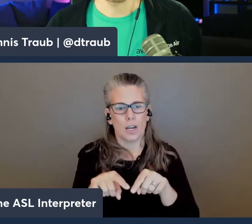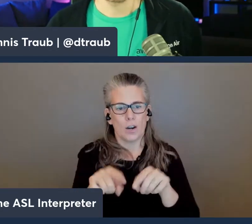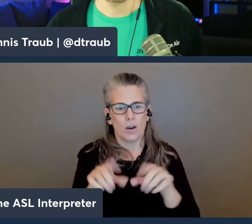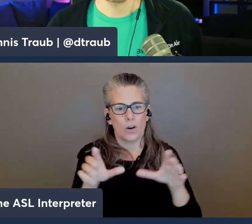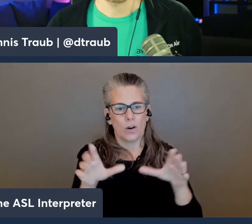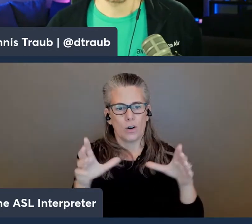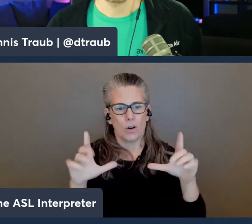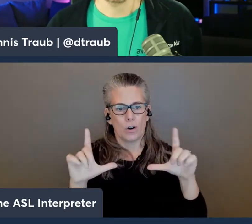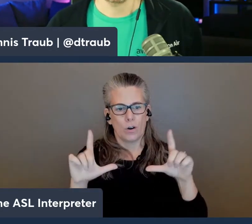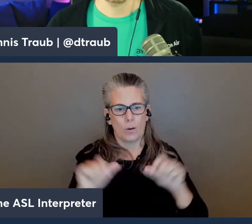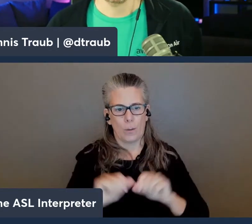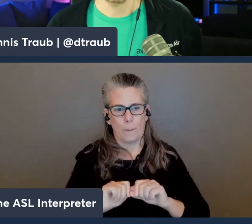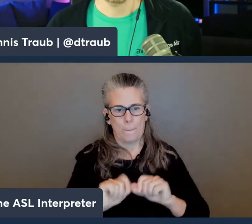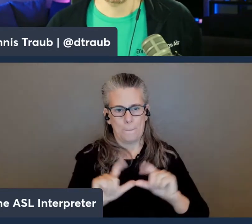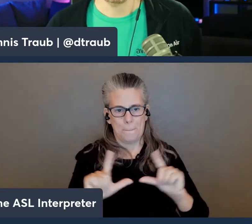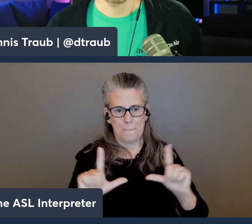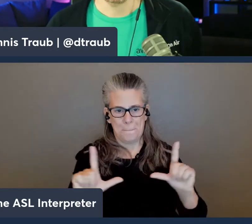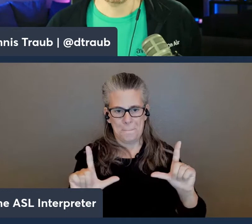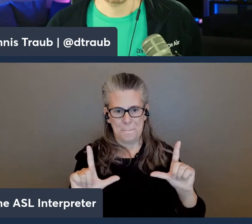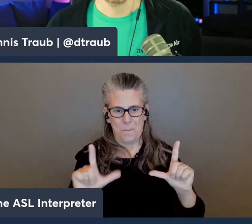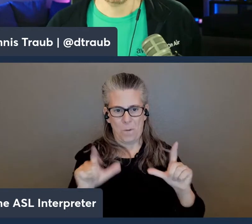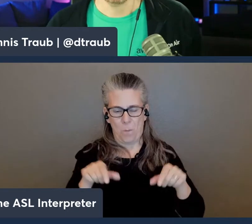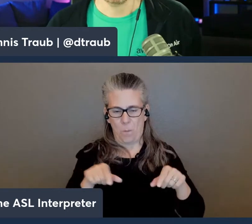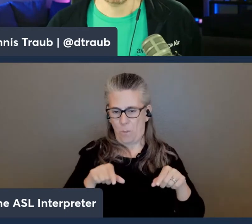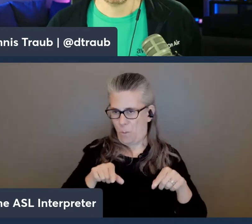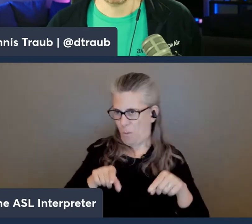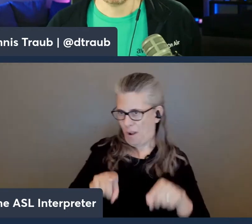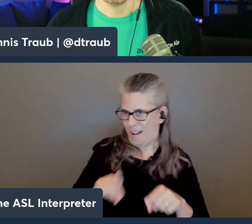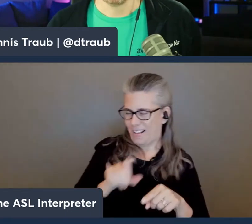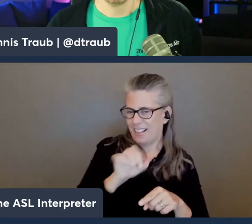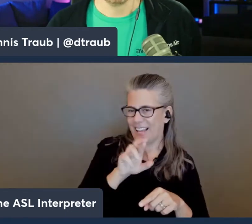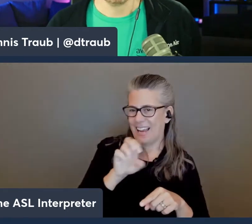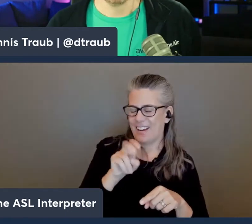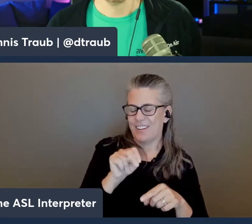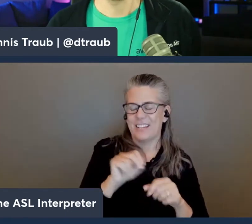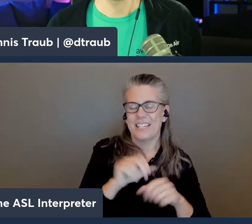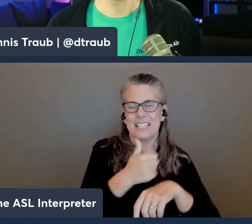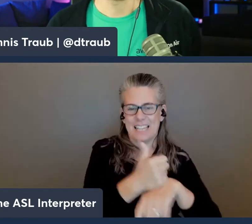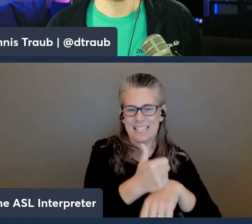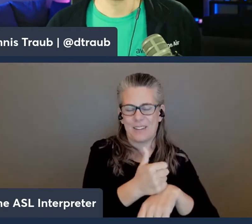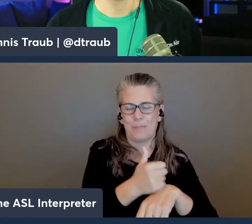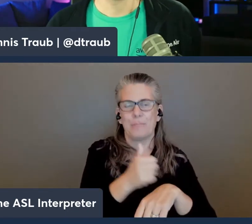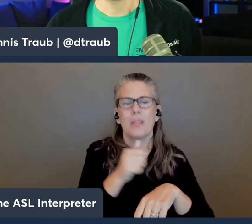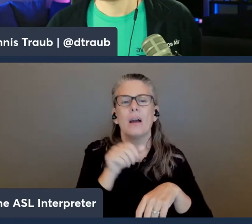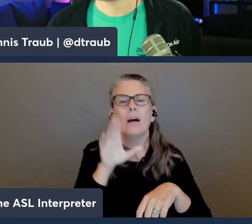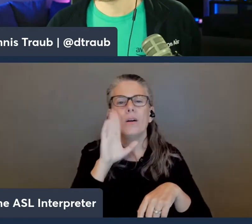While Aaron sets up his screen share, just to let you know, like when we talk about Secrets Manager here,